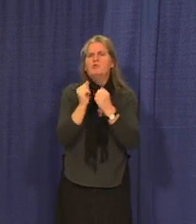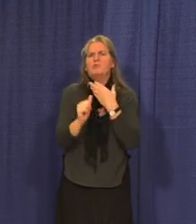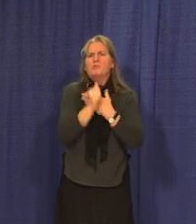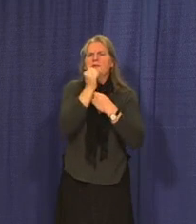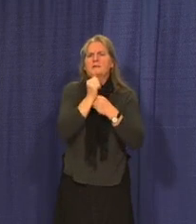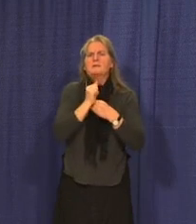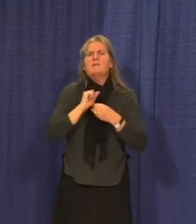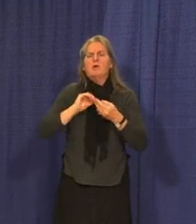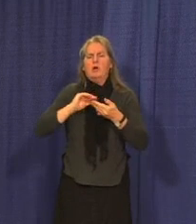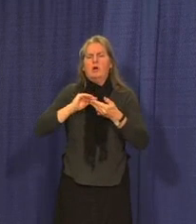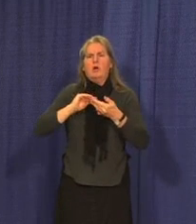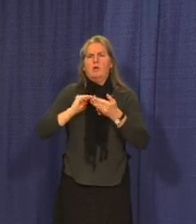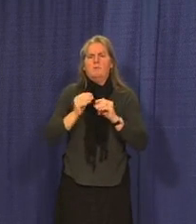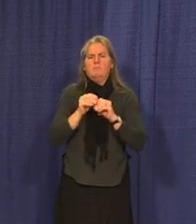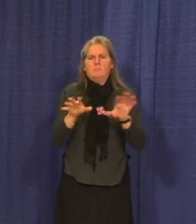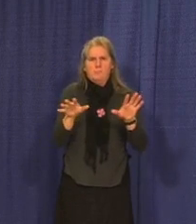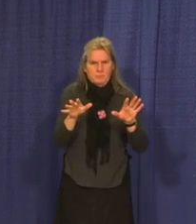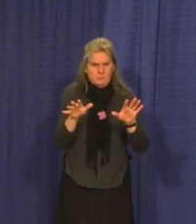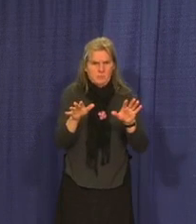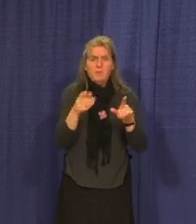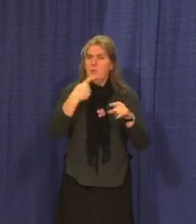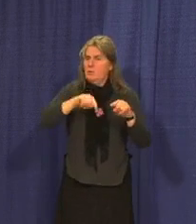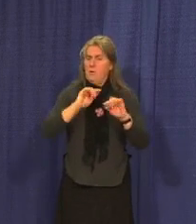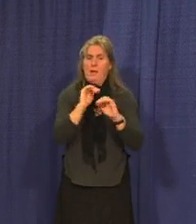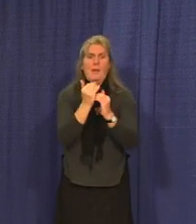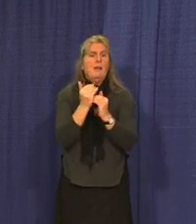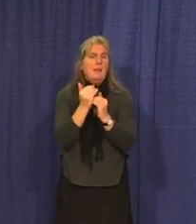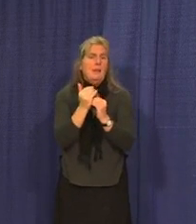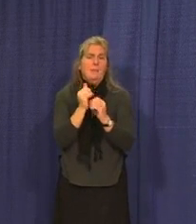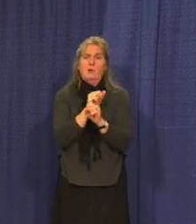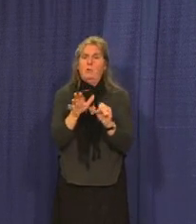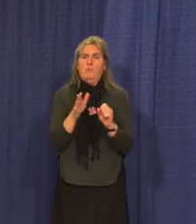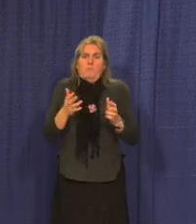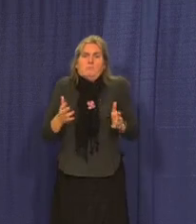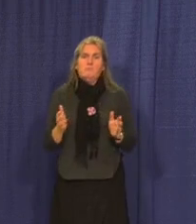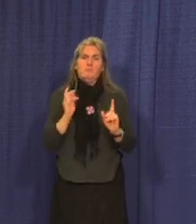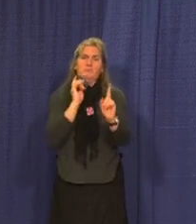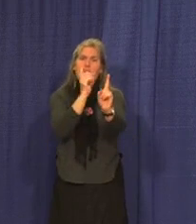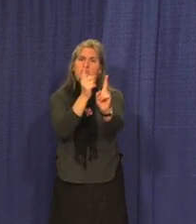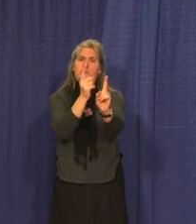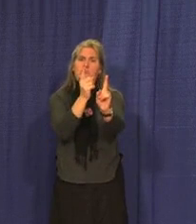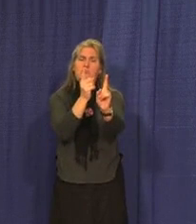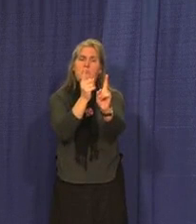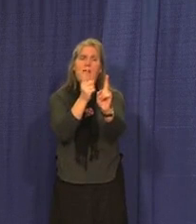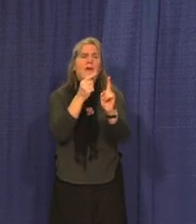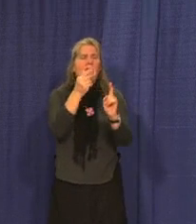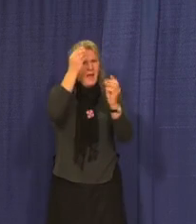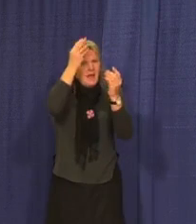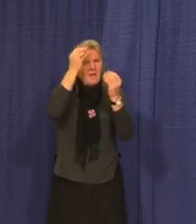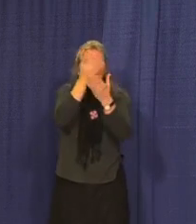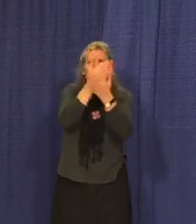mitigate the risk and to allow people to act in a way to minimize the spread of the disease.